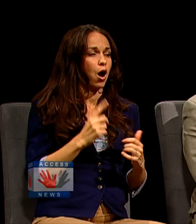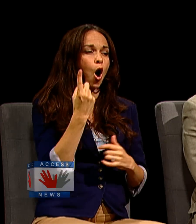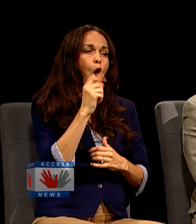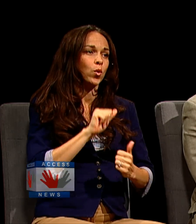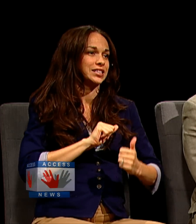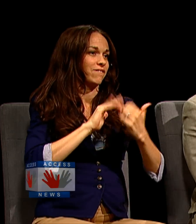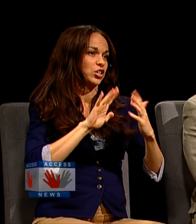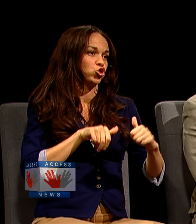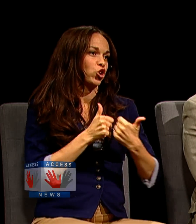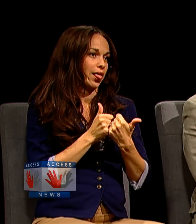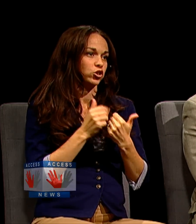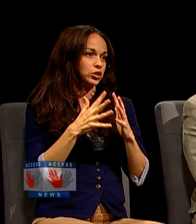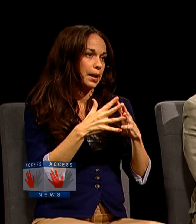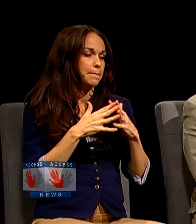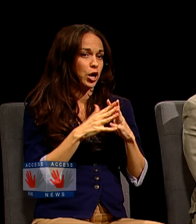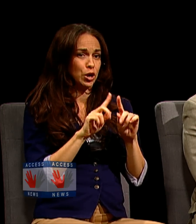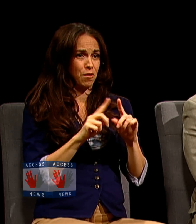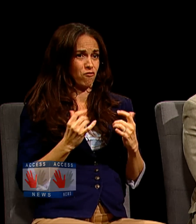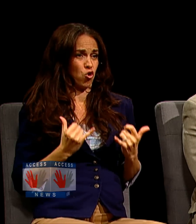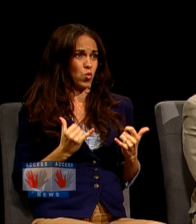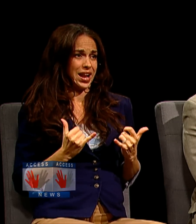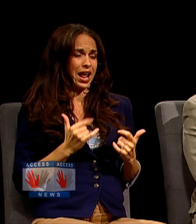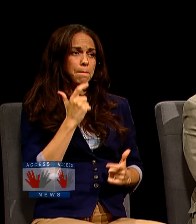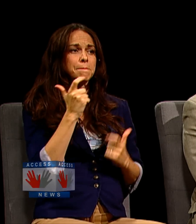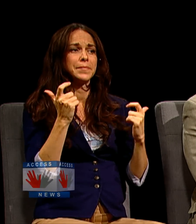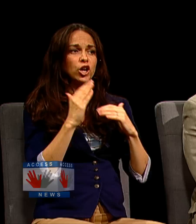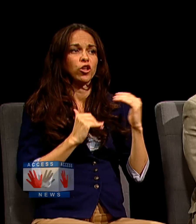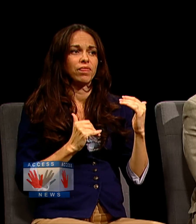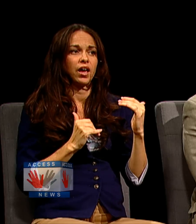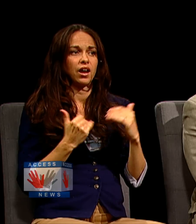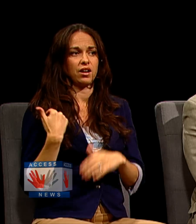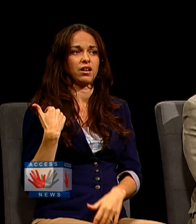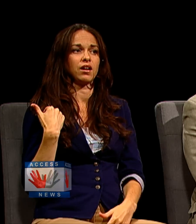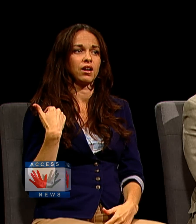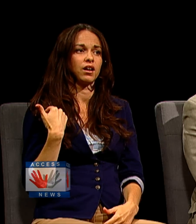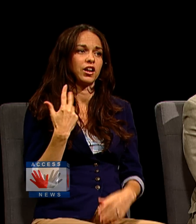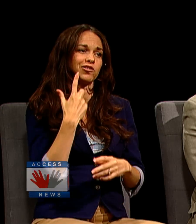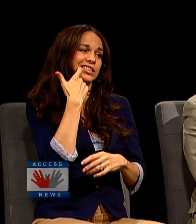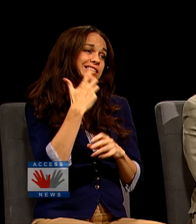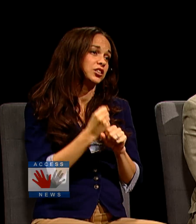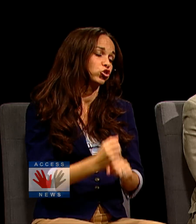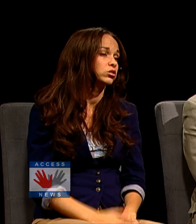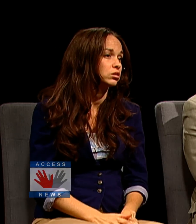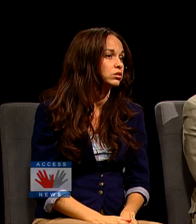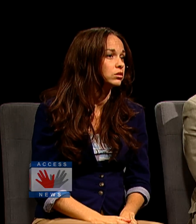just seem larger than many we've had in recent years.